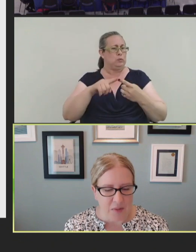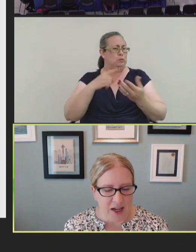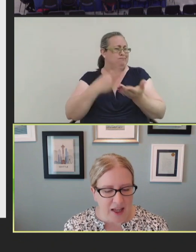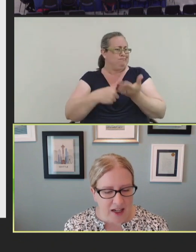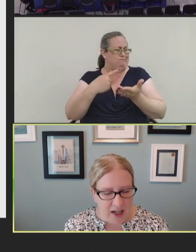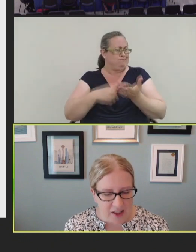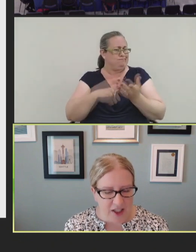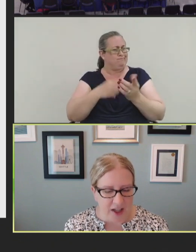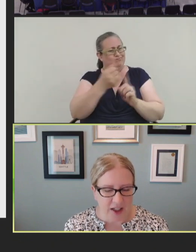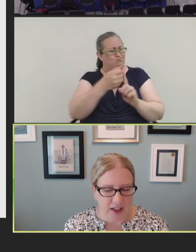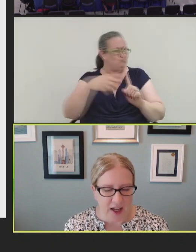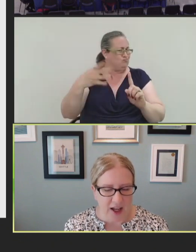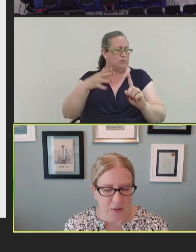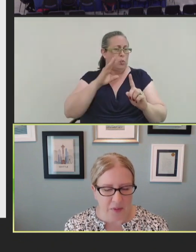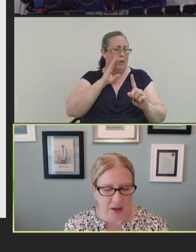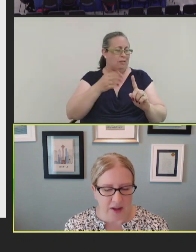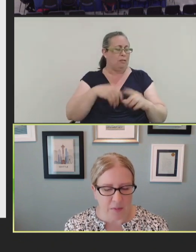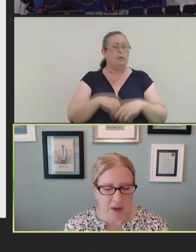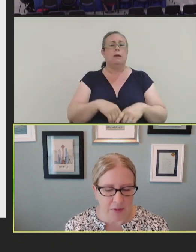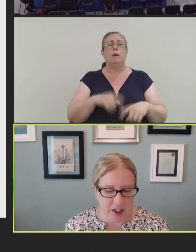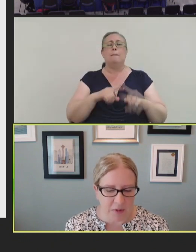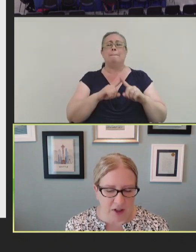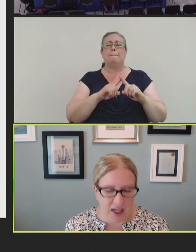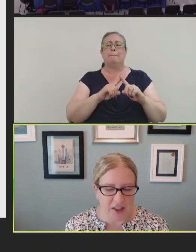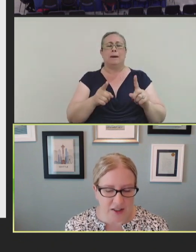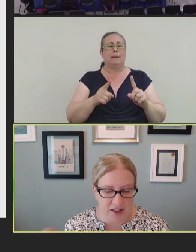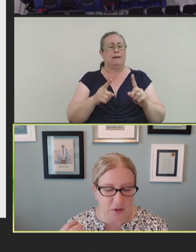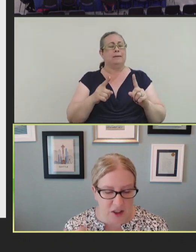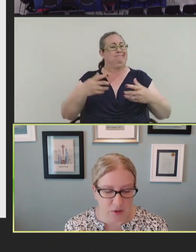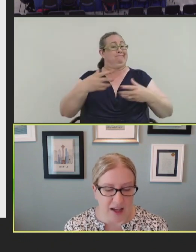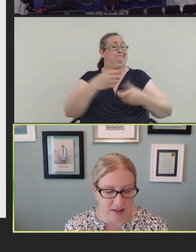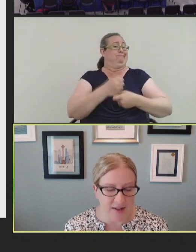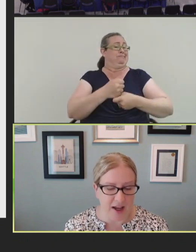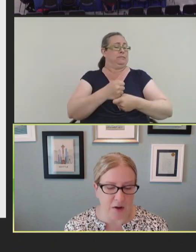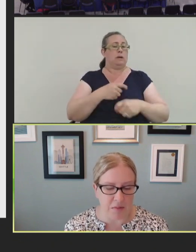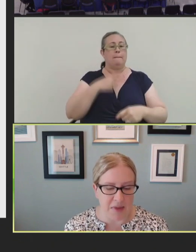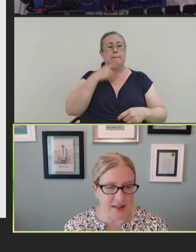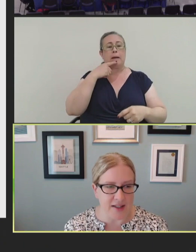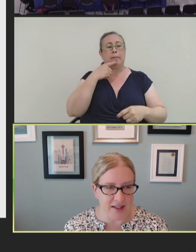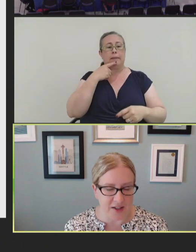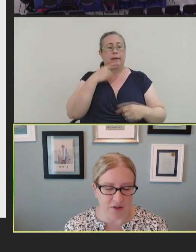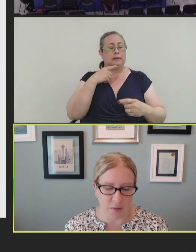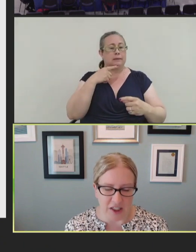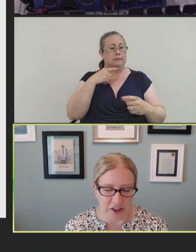But in a nutshell, public communications to address mis- and disinformation,